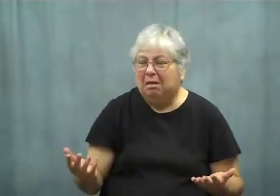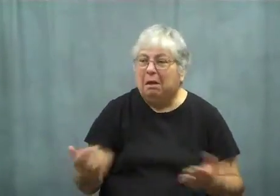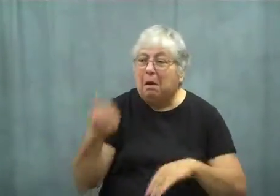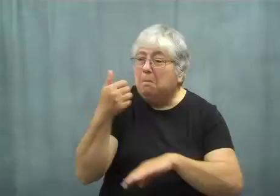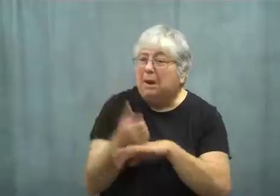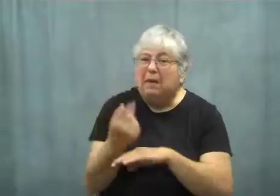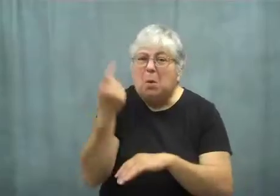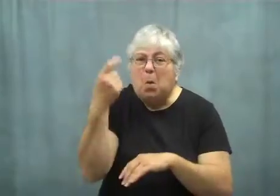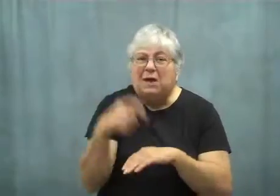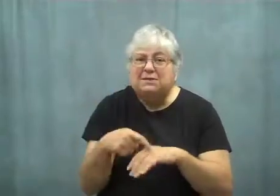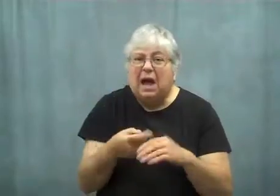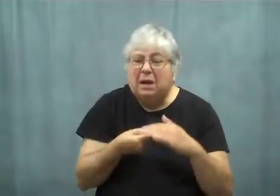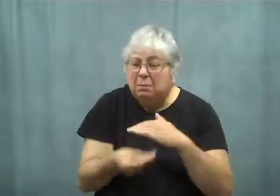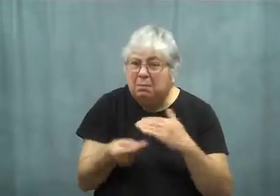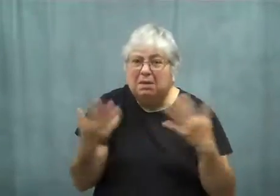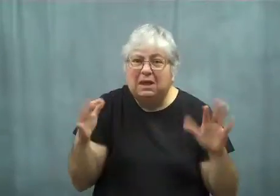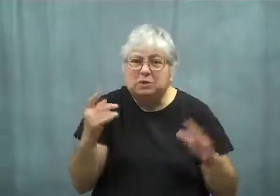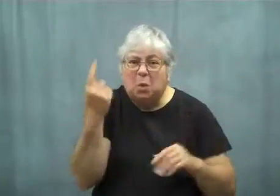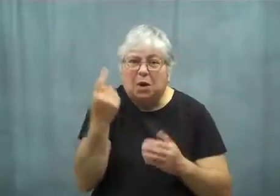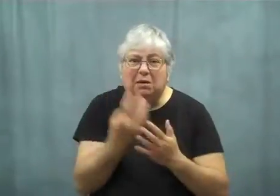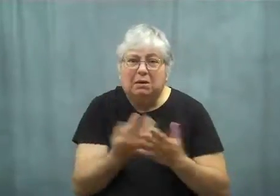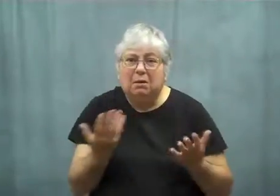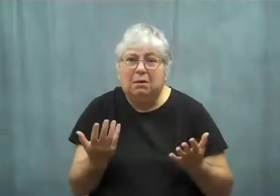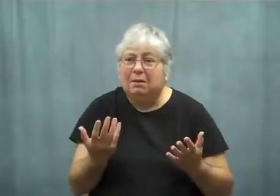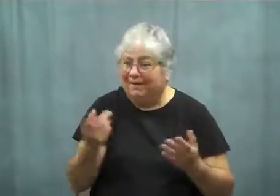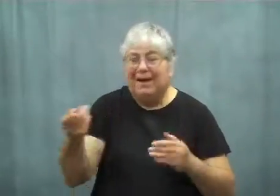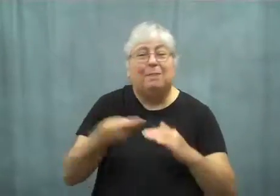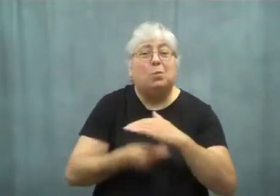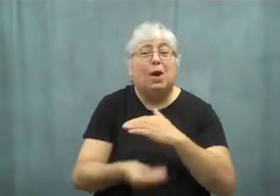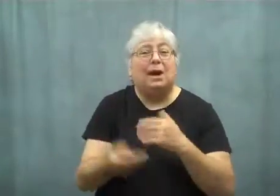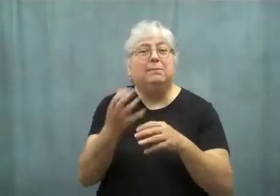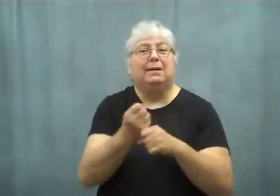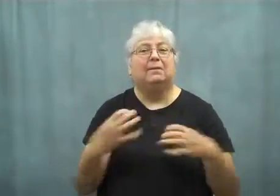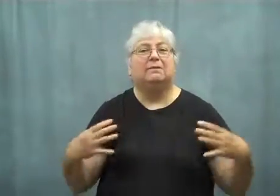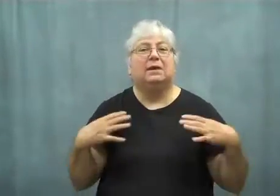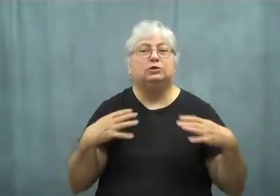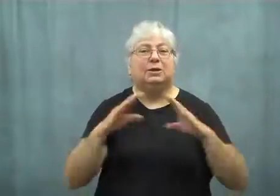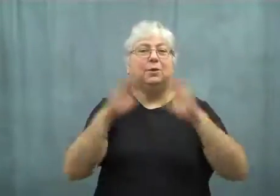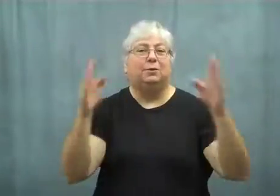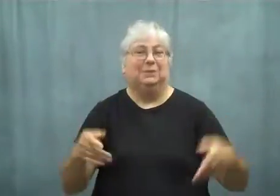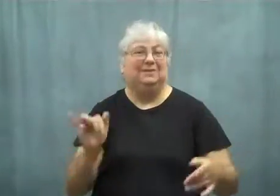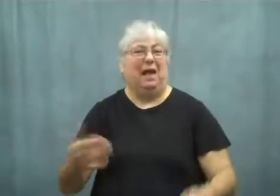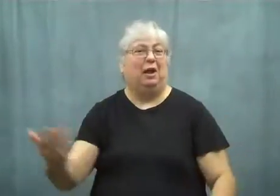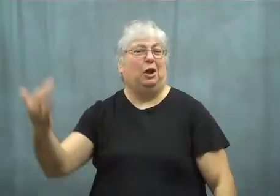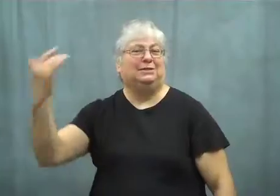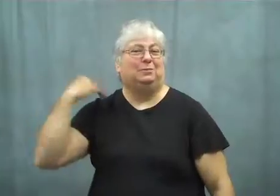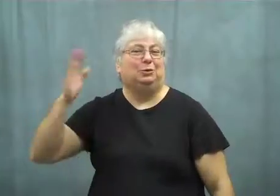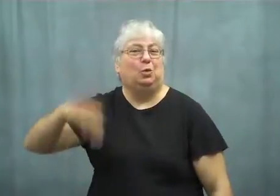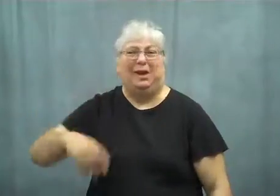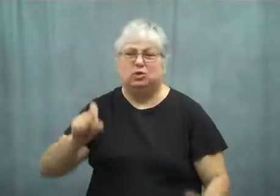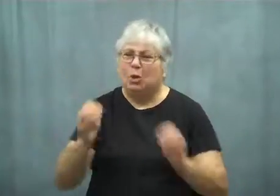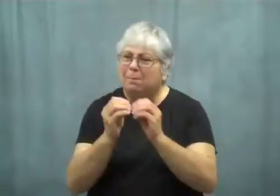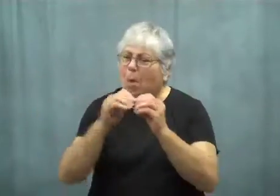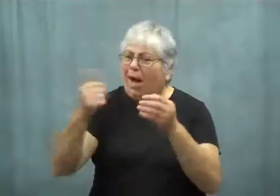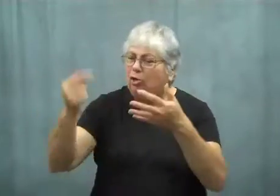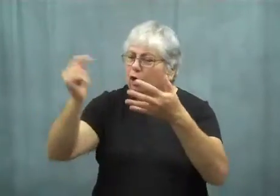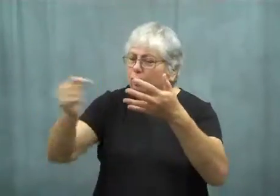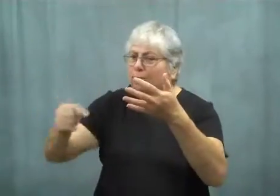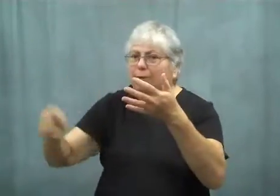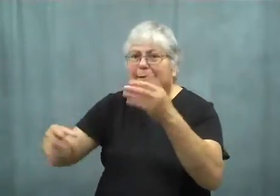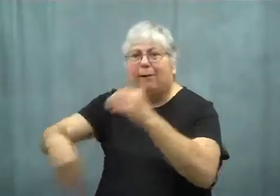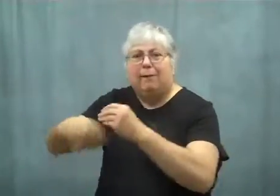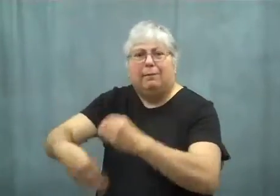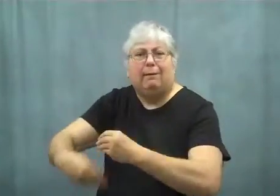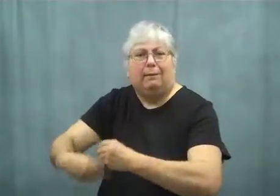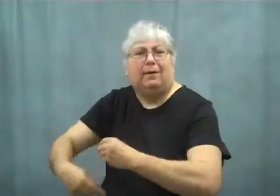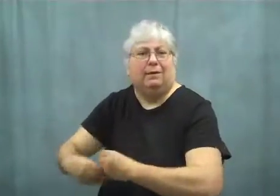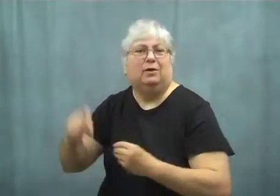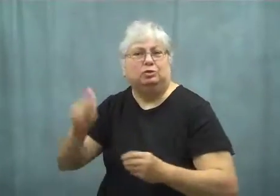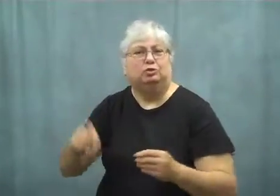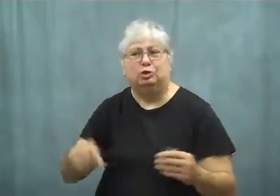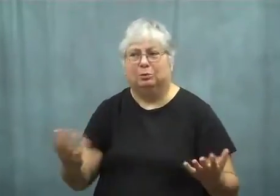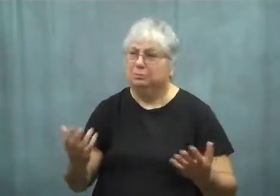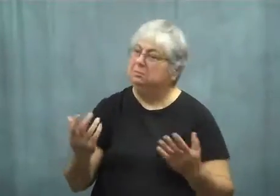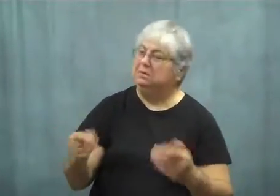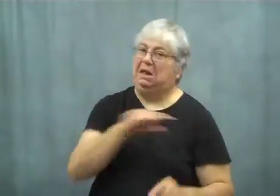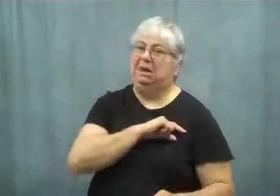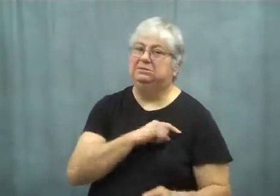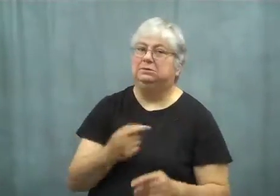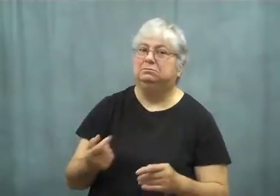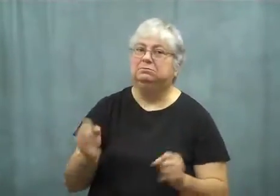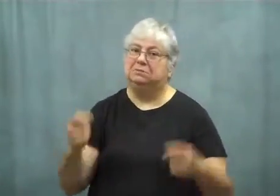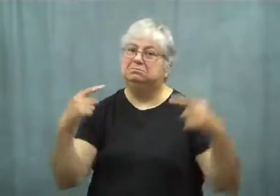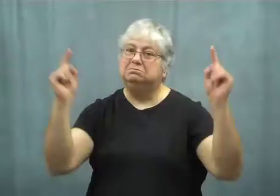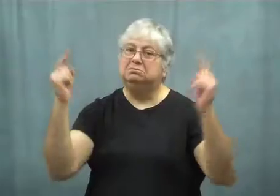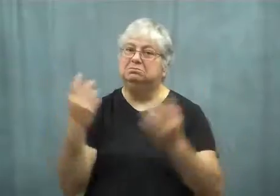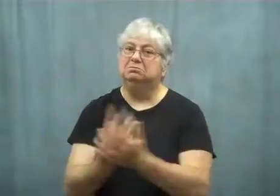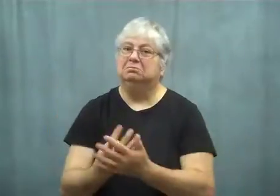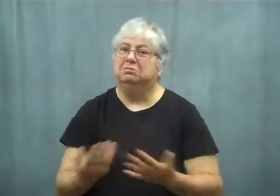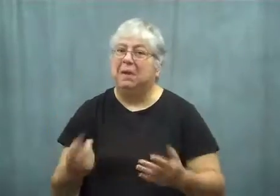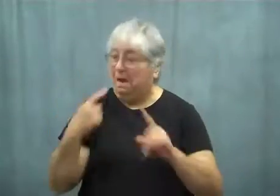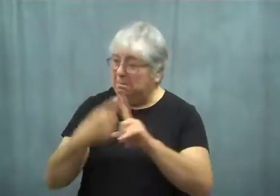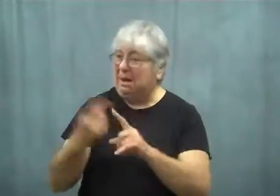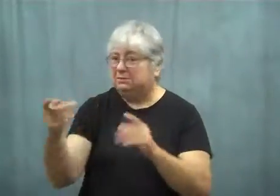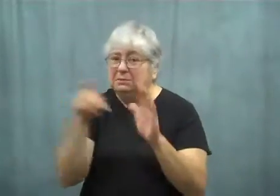Only one charge was brought, an old one in which they received a vacation home.